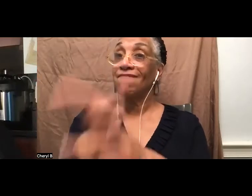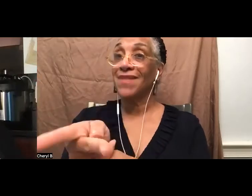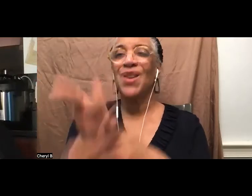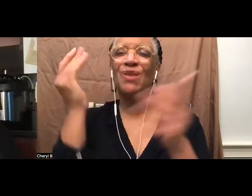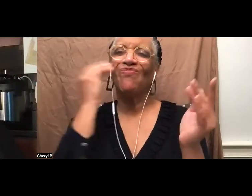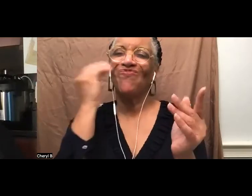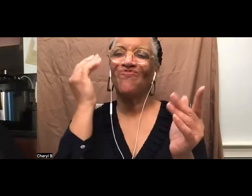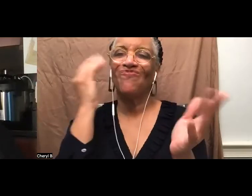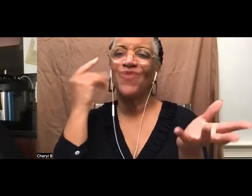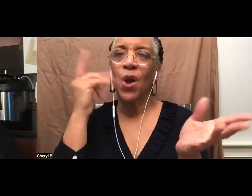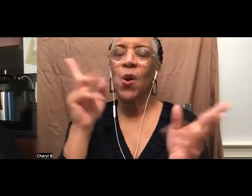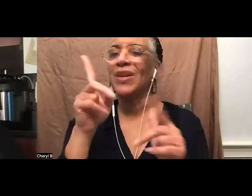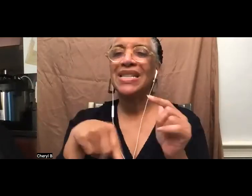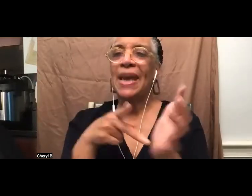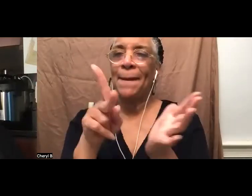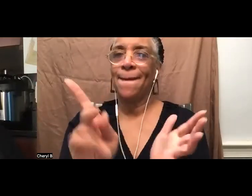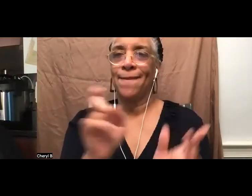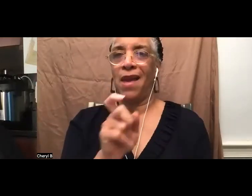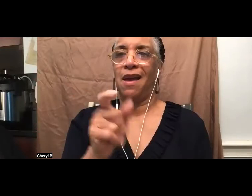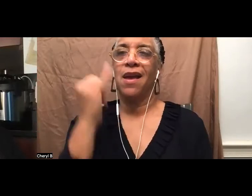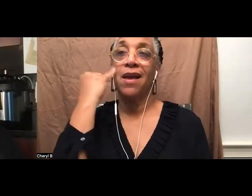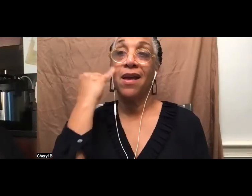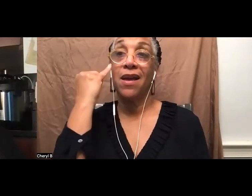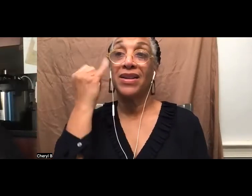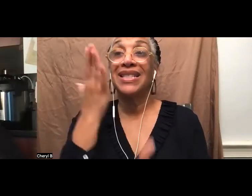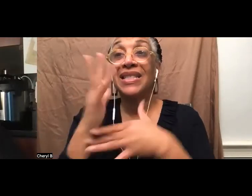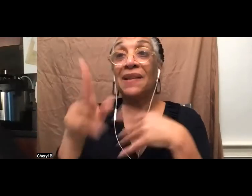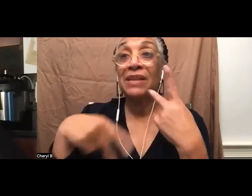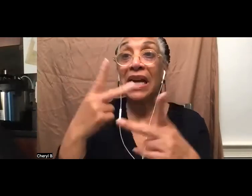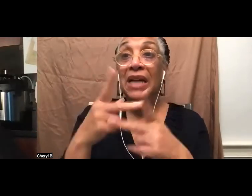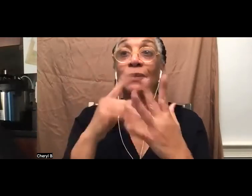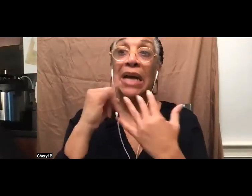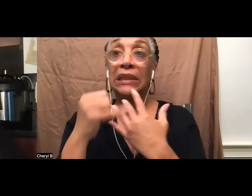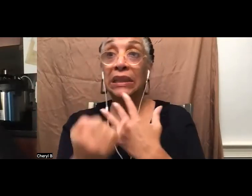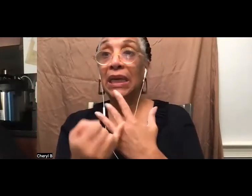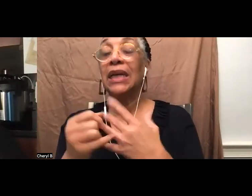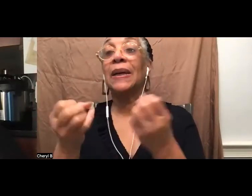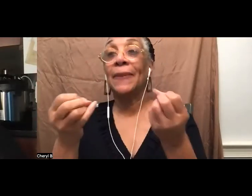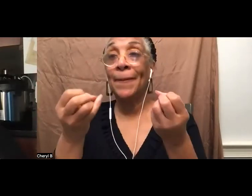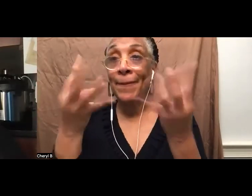with the idea that when there is some kind of project a multinational corporation or the US